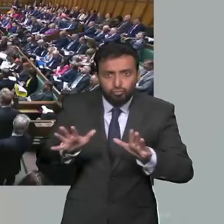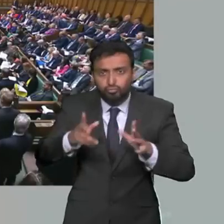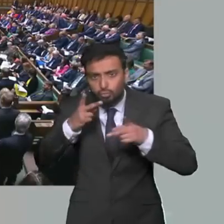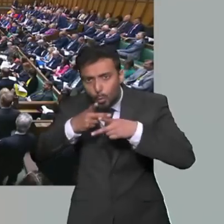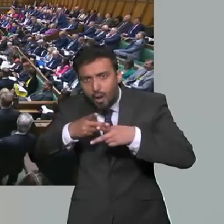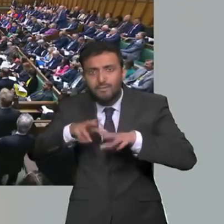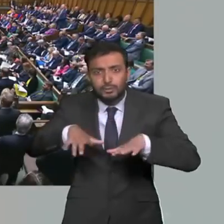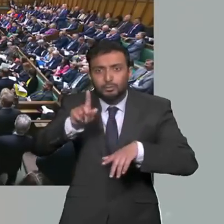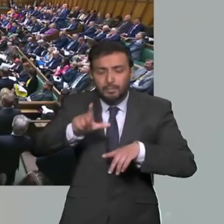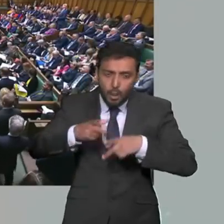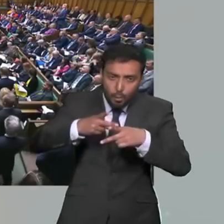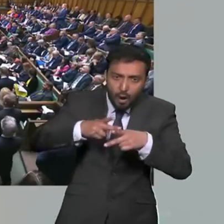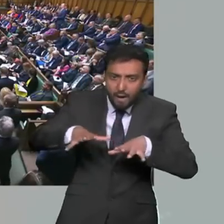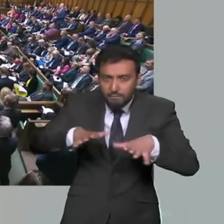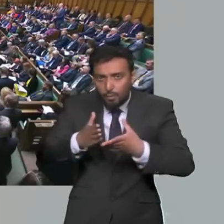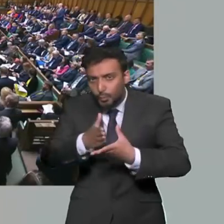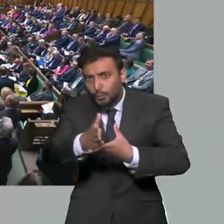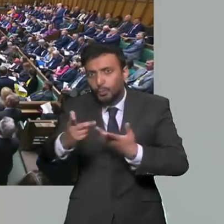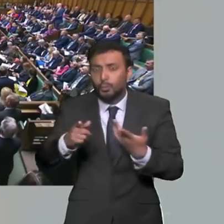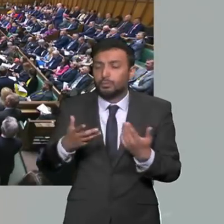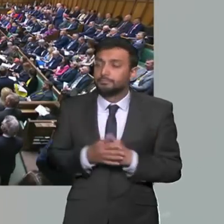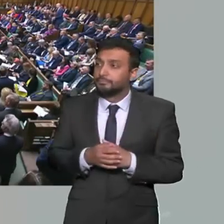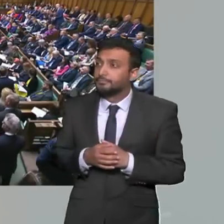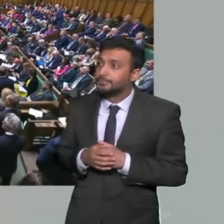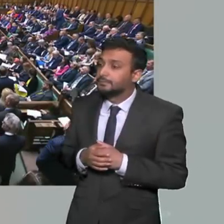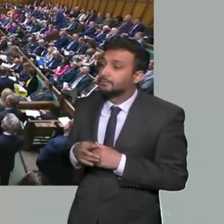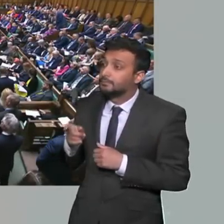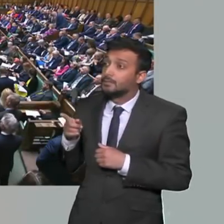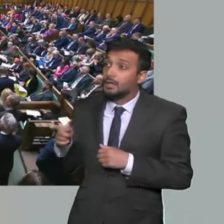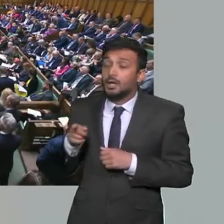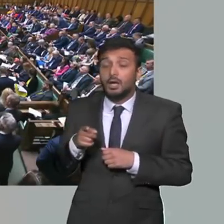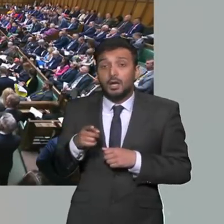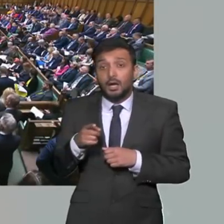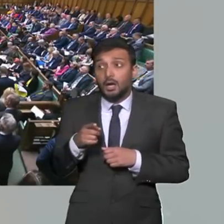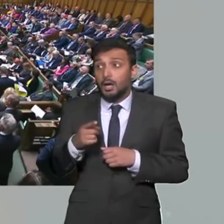Craig Williams (Montgomeryshire) (Con) On Monday at 3.25 pm, a school bus crashed